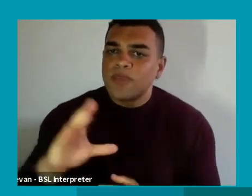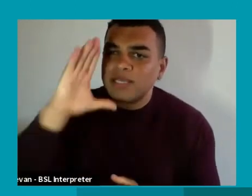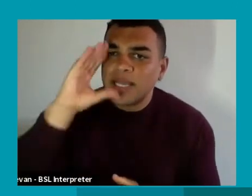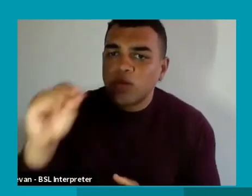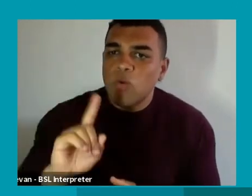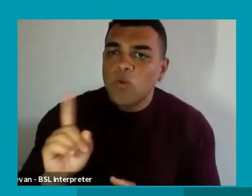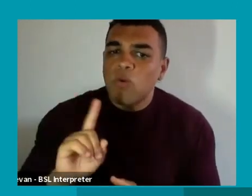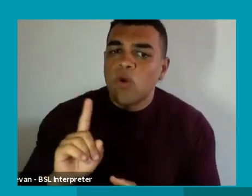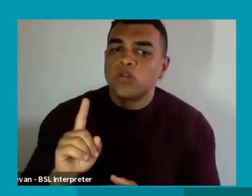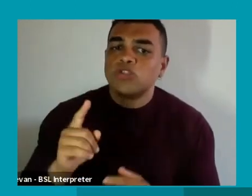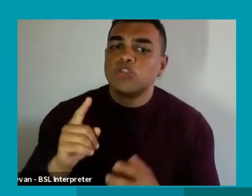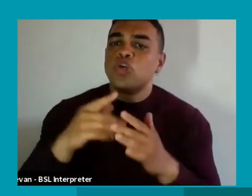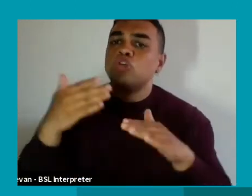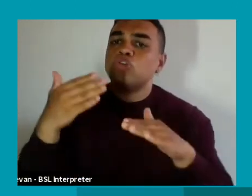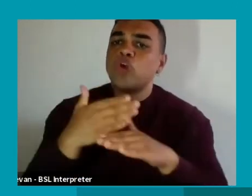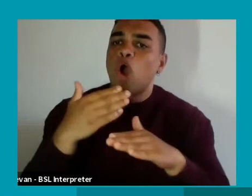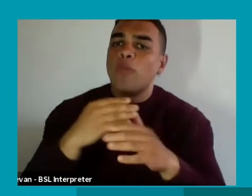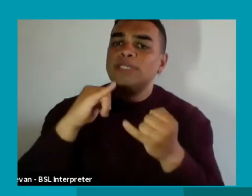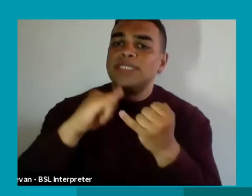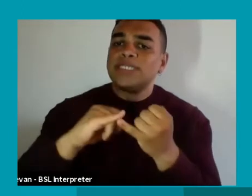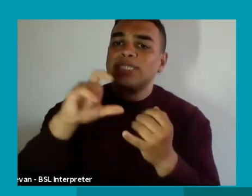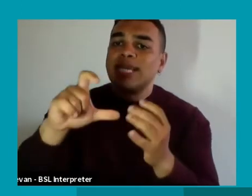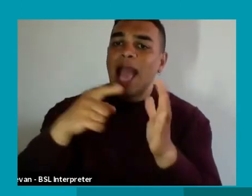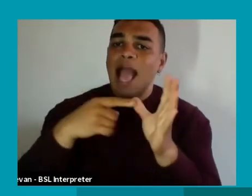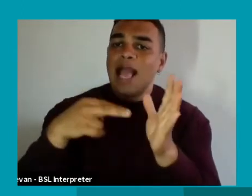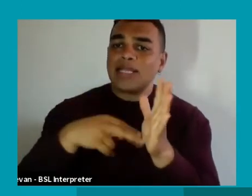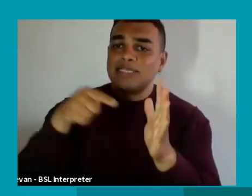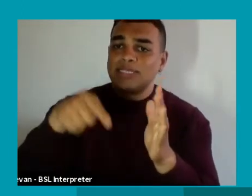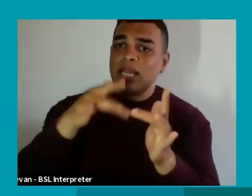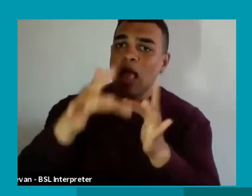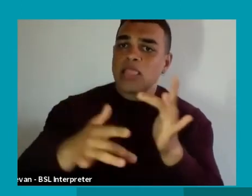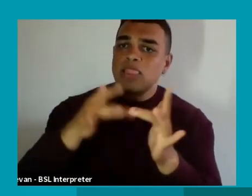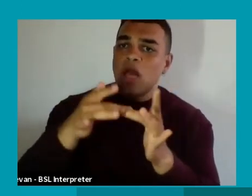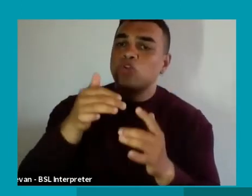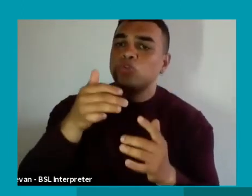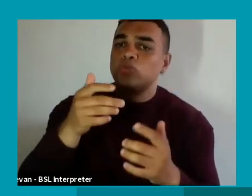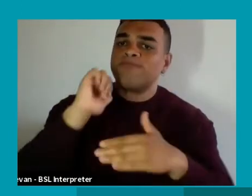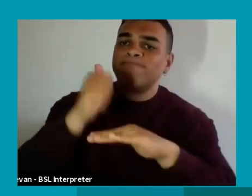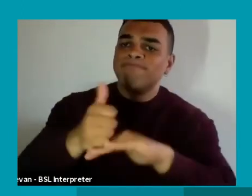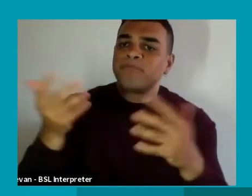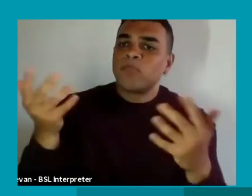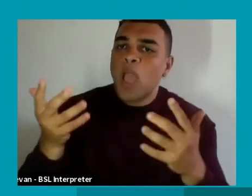so you know this information is obviously outside of the UK, but it's a fantastic opportunity